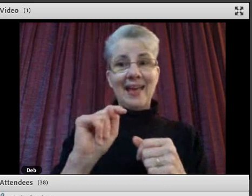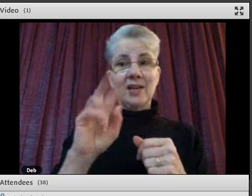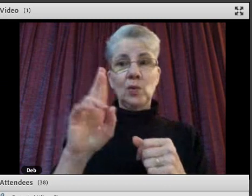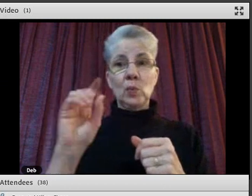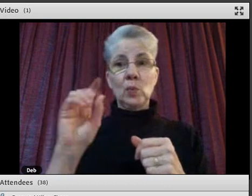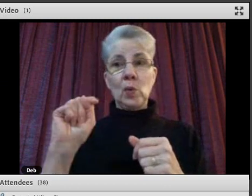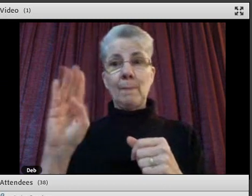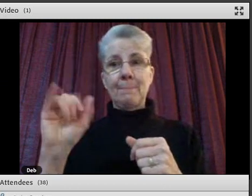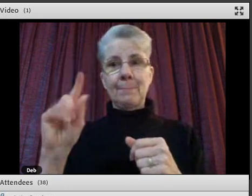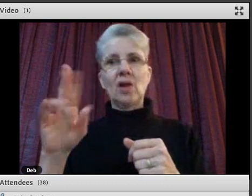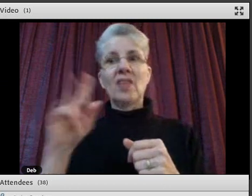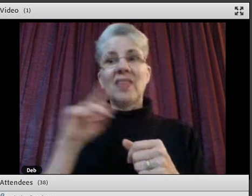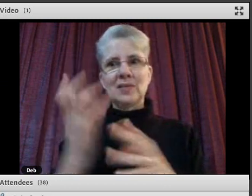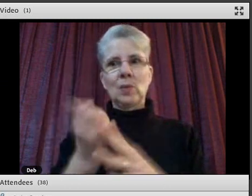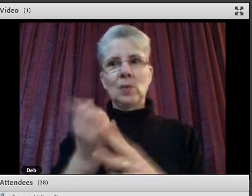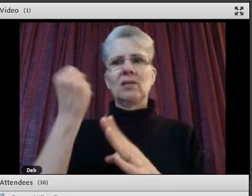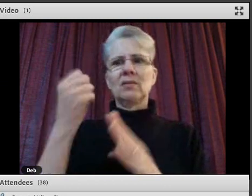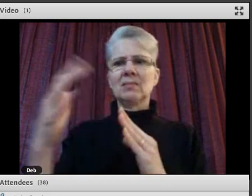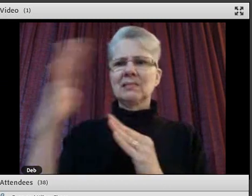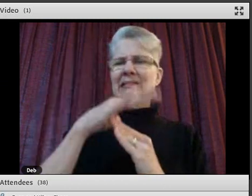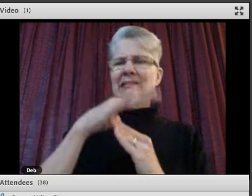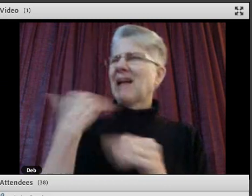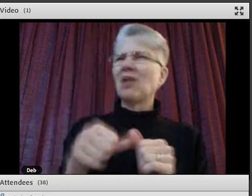Hilary: That was the winner? Ryan: I don't remember.